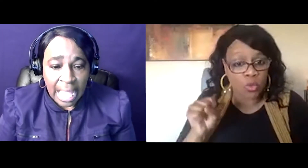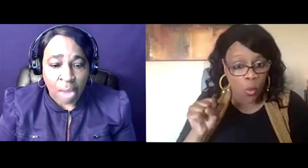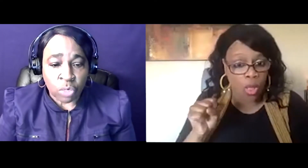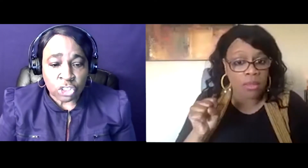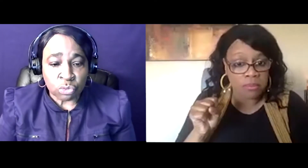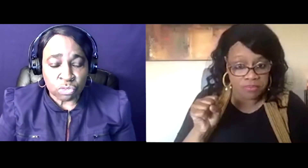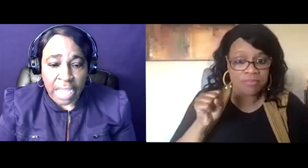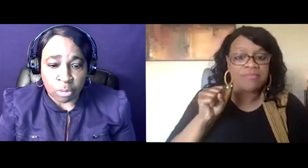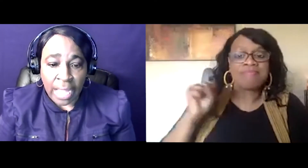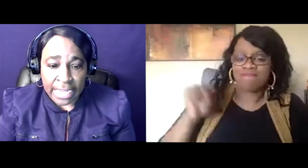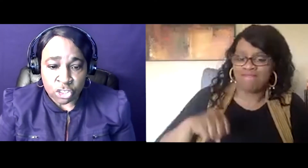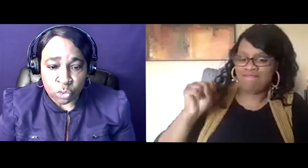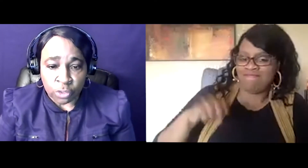I went to DuSable High School--